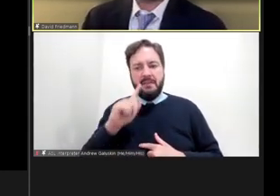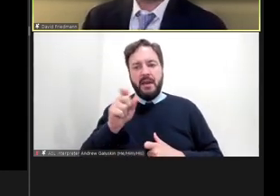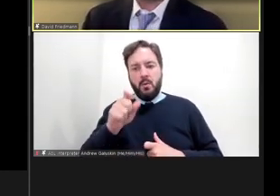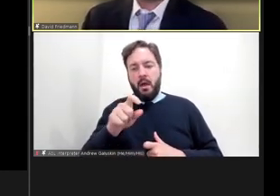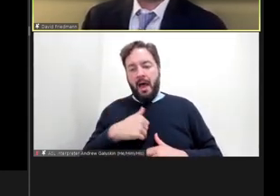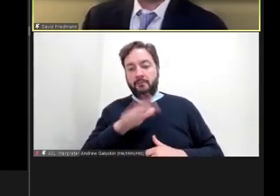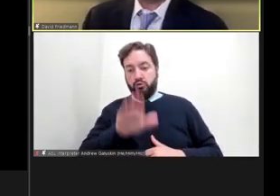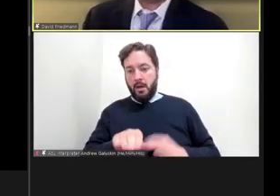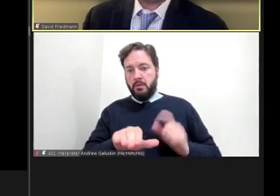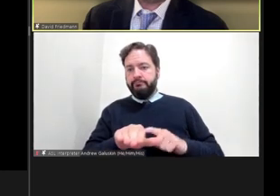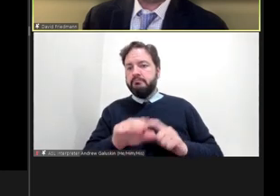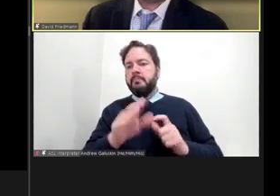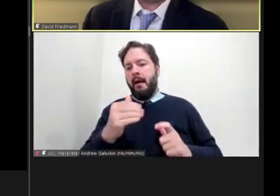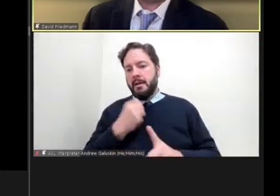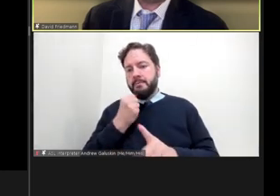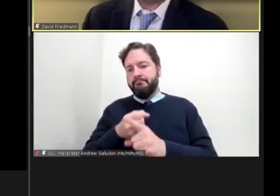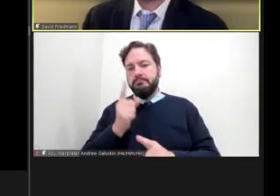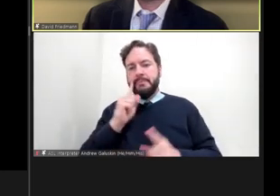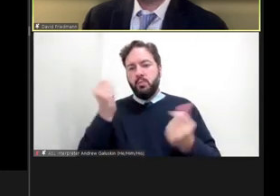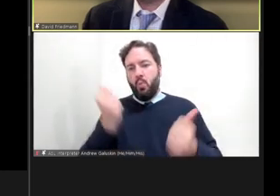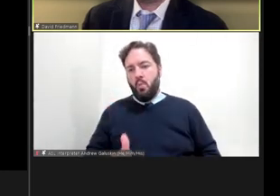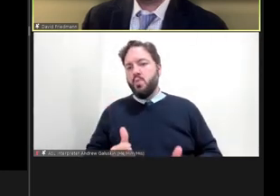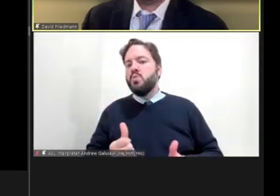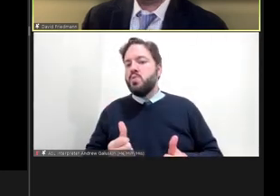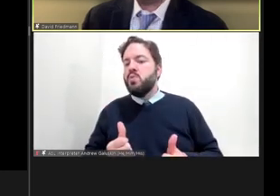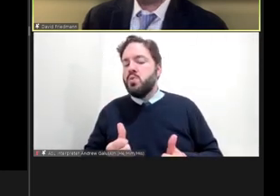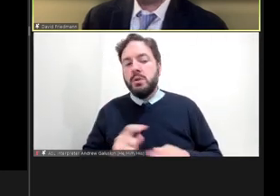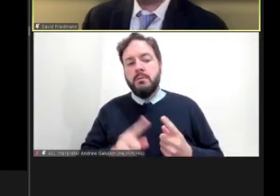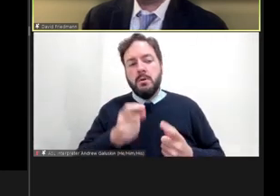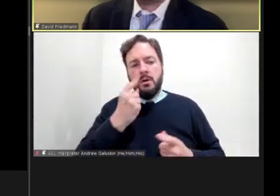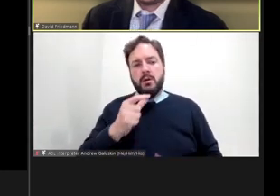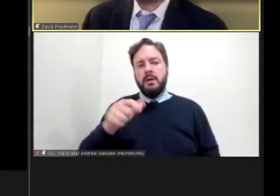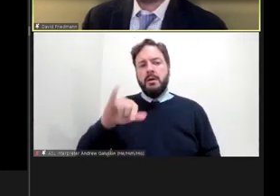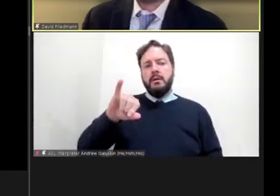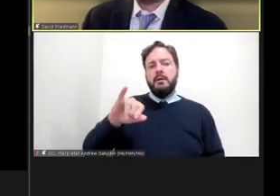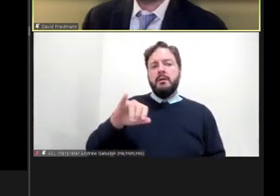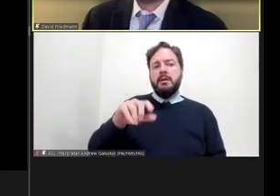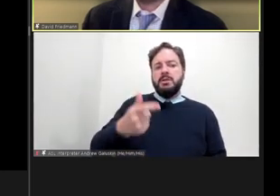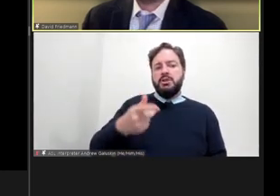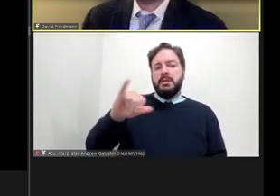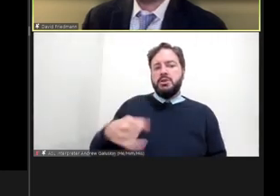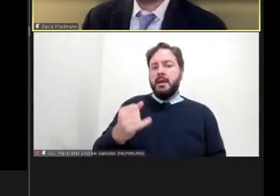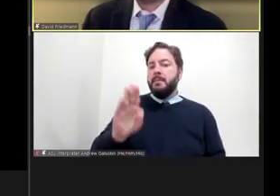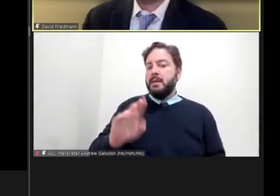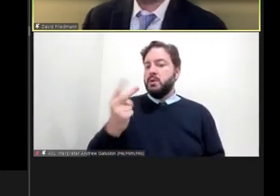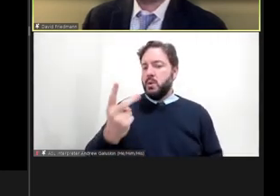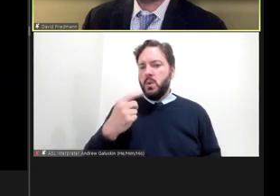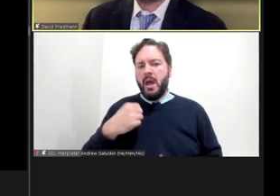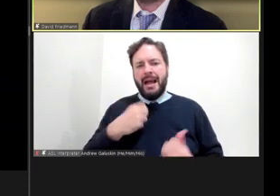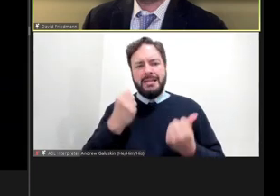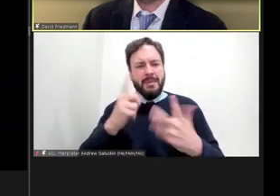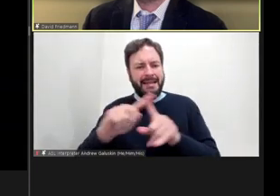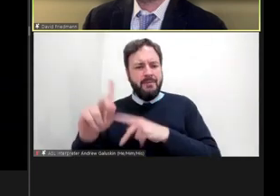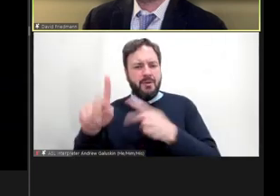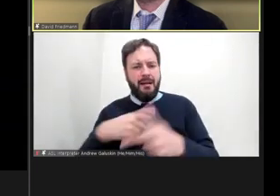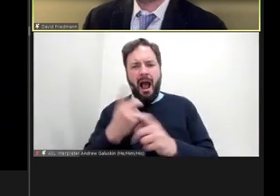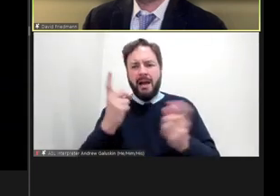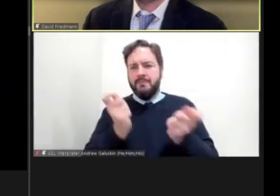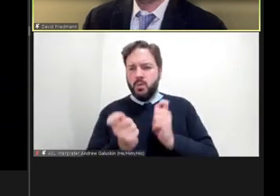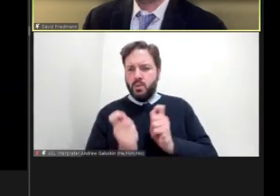So we also know that GJB2 has a lot of different potential mutations that can lead to different